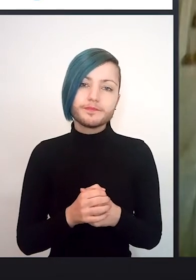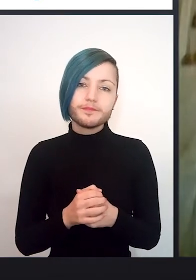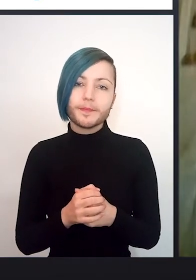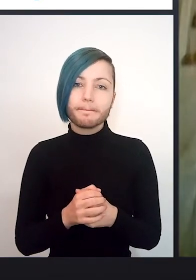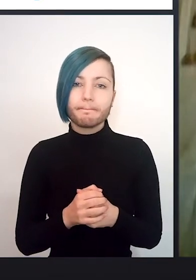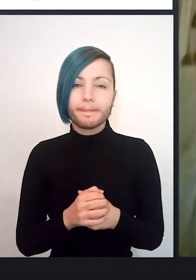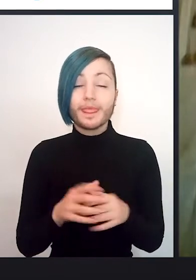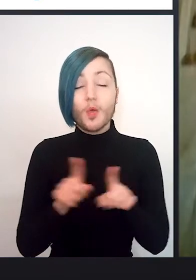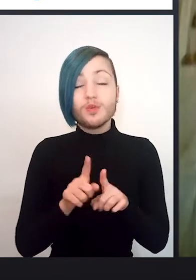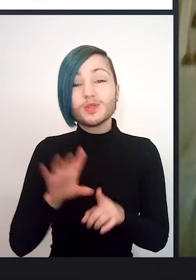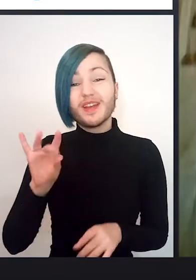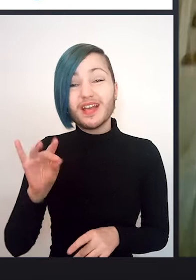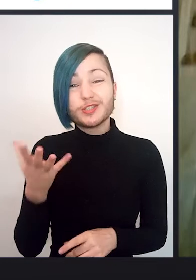And it was infected as well,